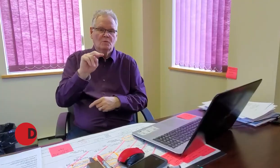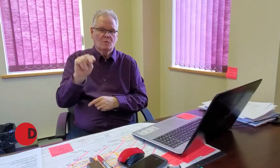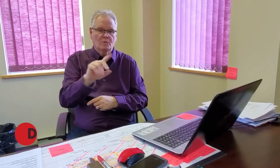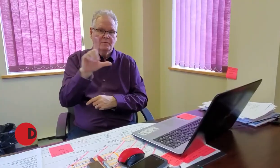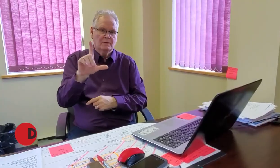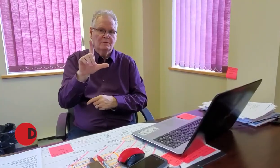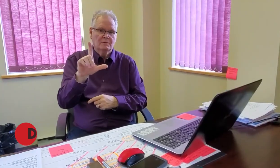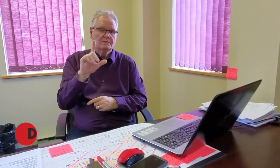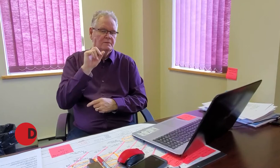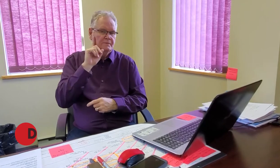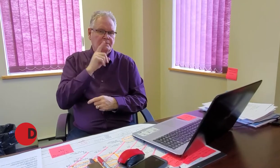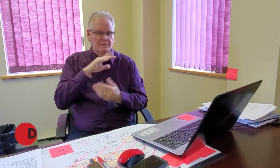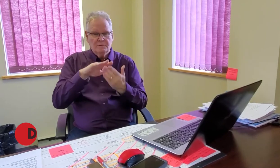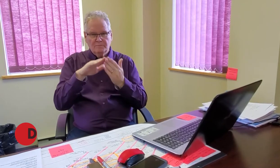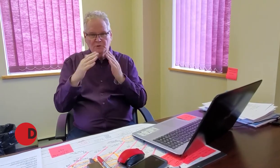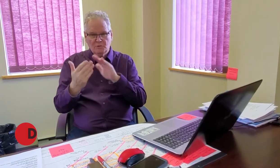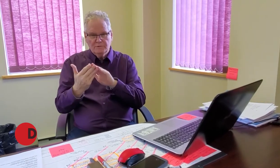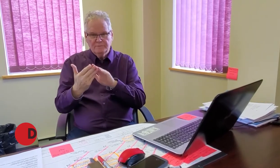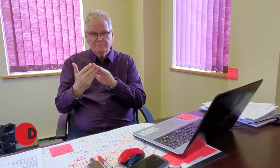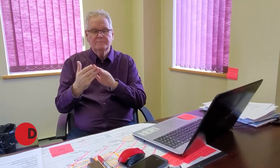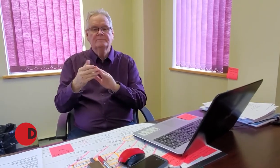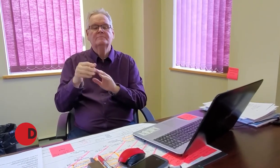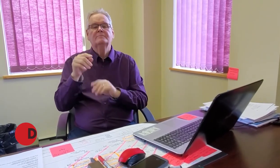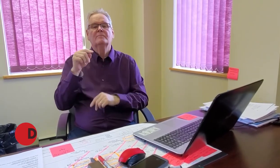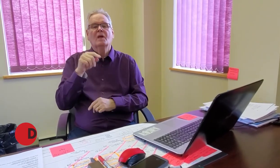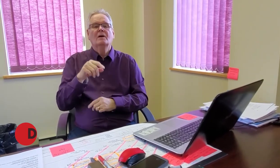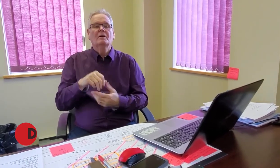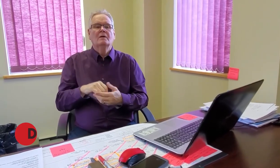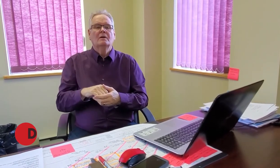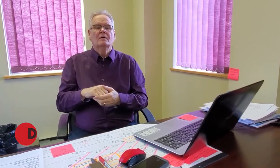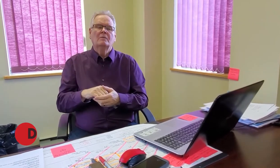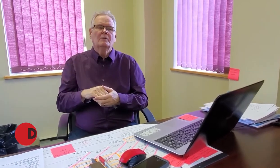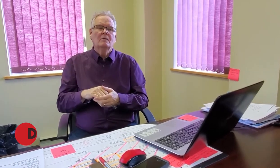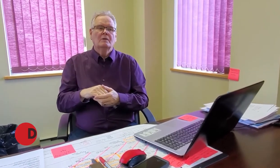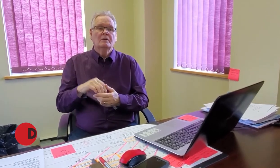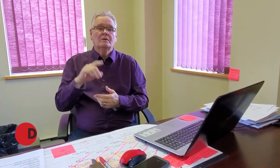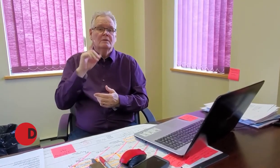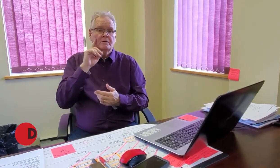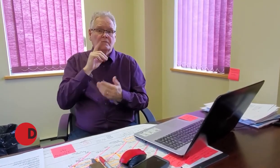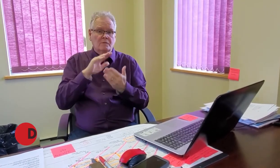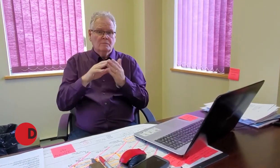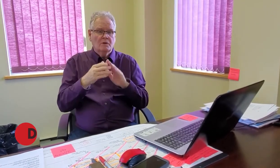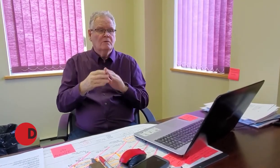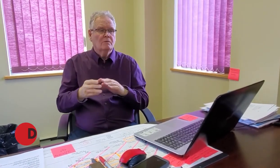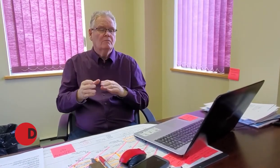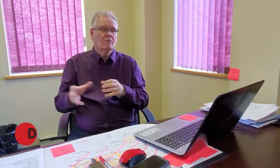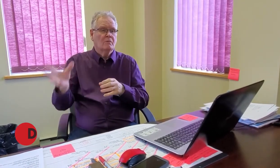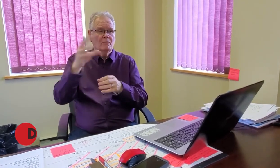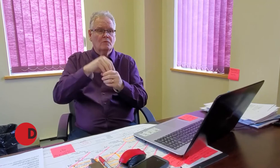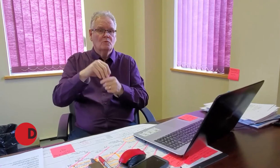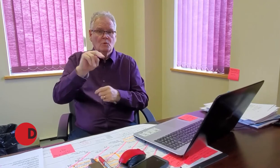[Myles]: The NL Deaf community covers Newfoundland,